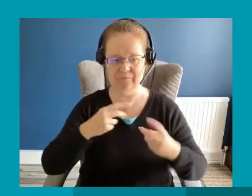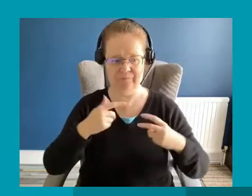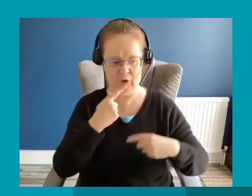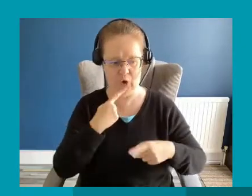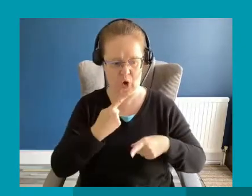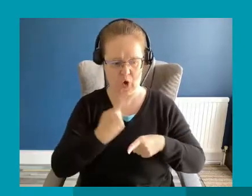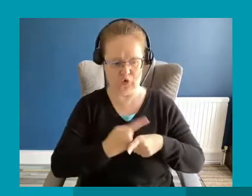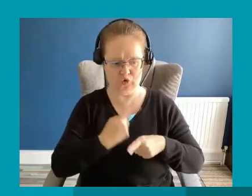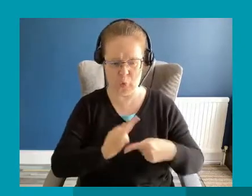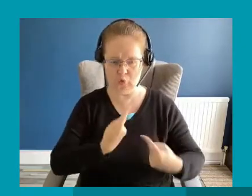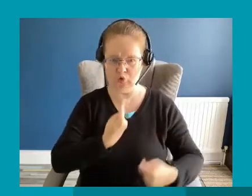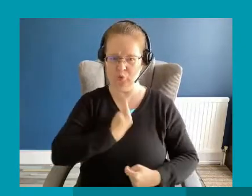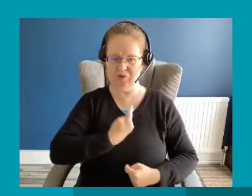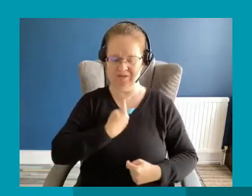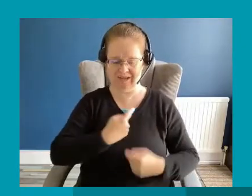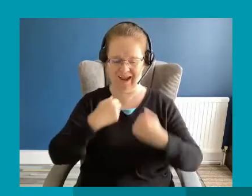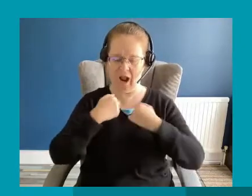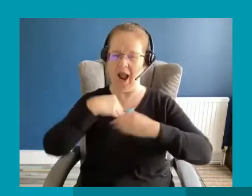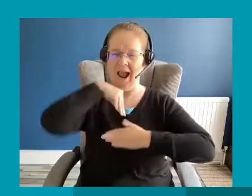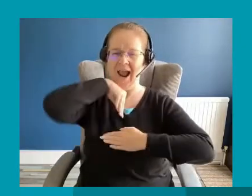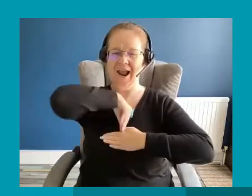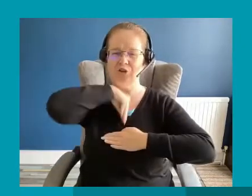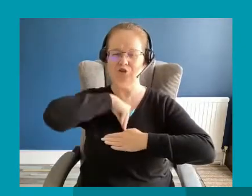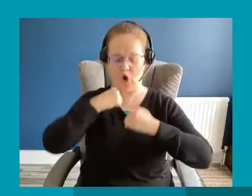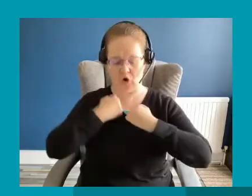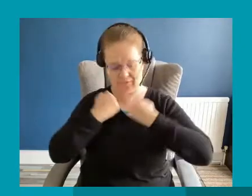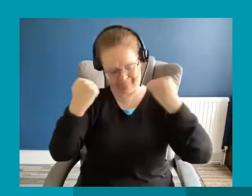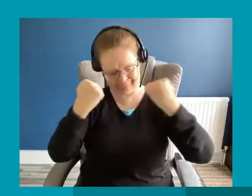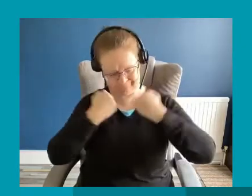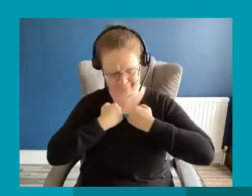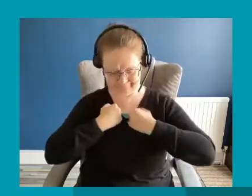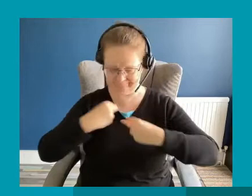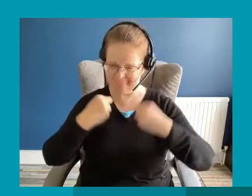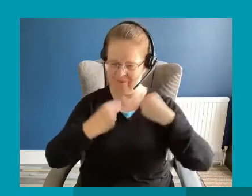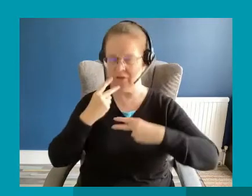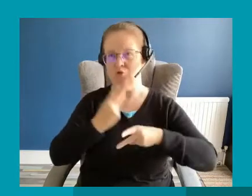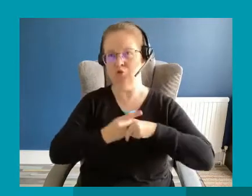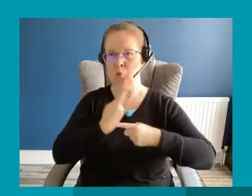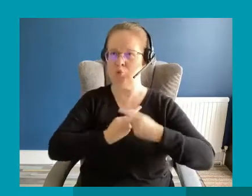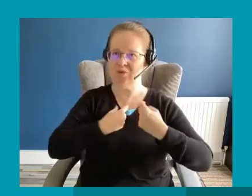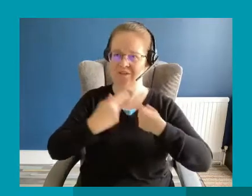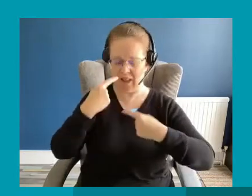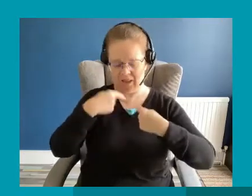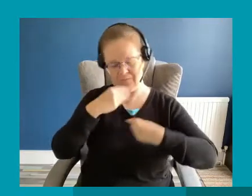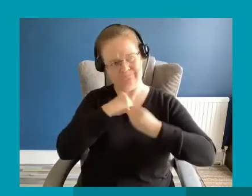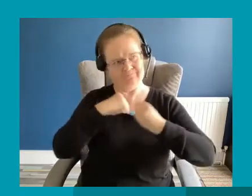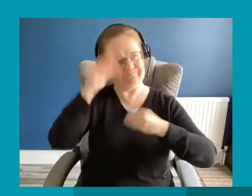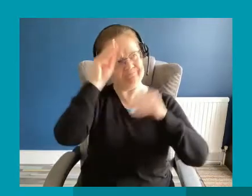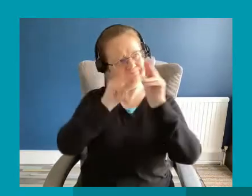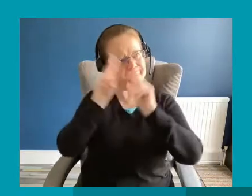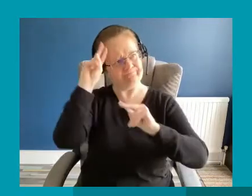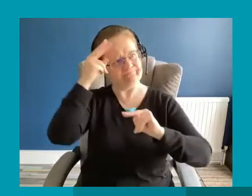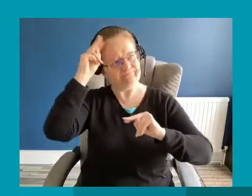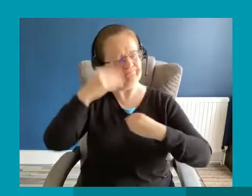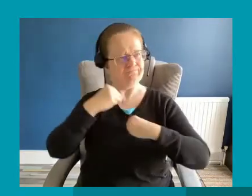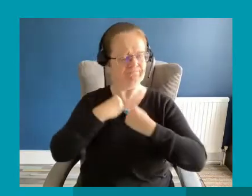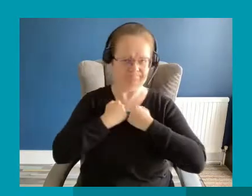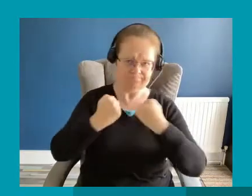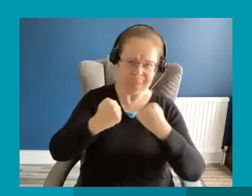the way that we talk to ourselves, or internal dialogue and internal monologue can make a big difference in either impressing and